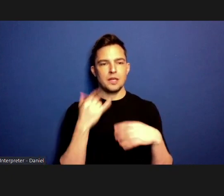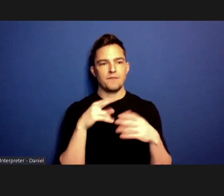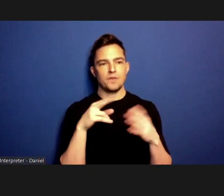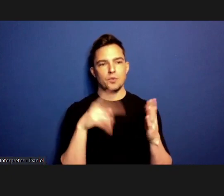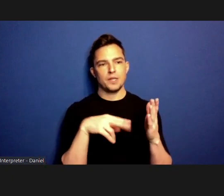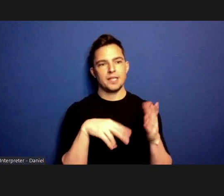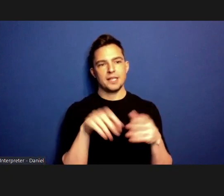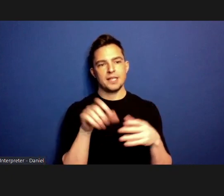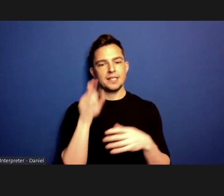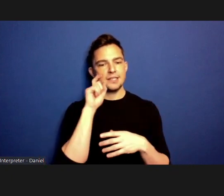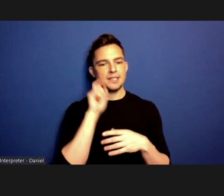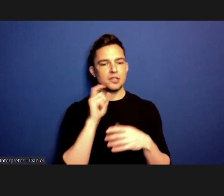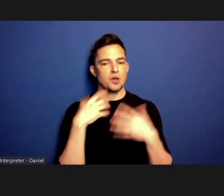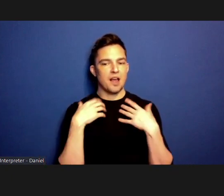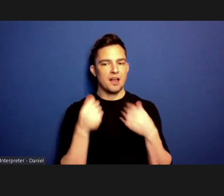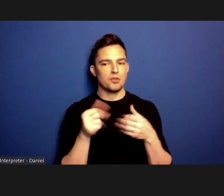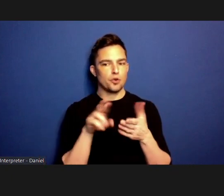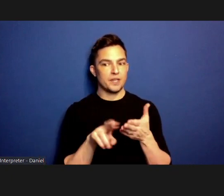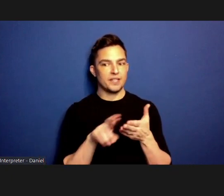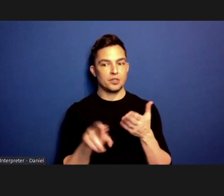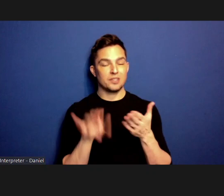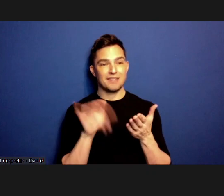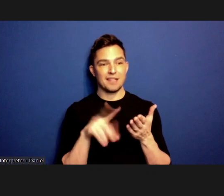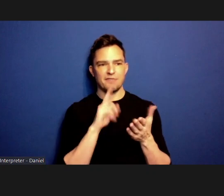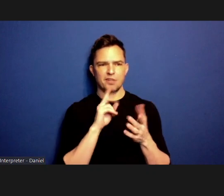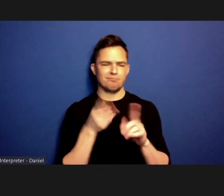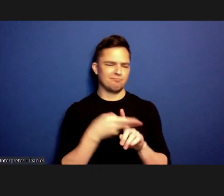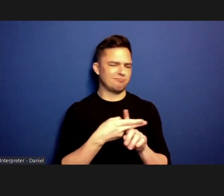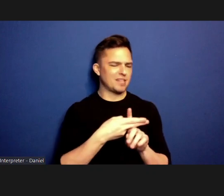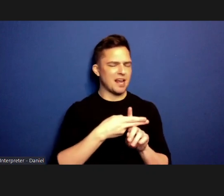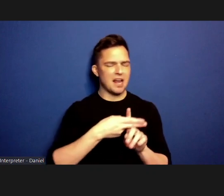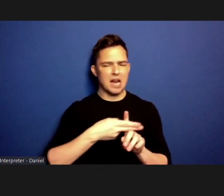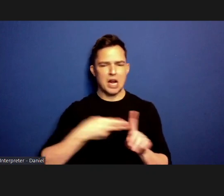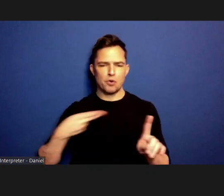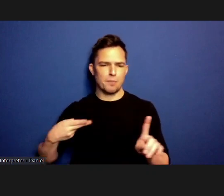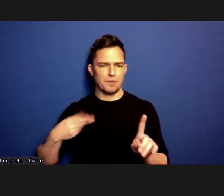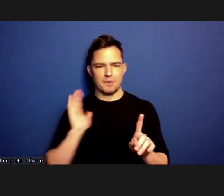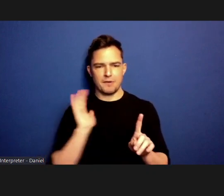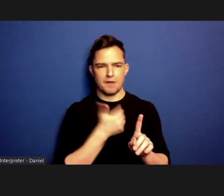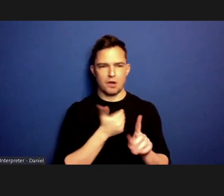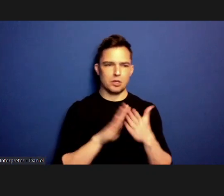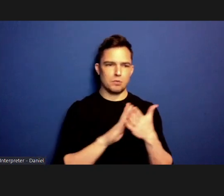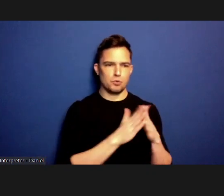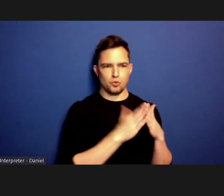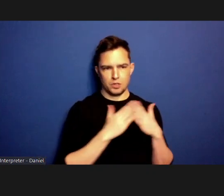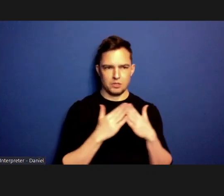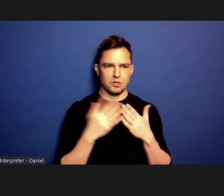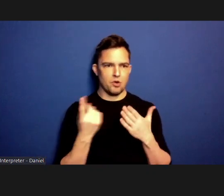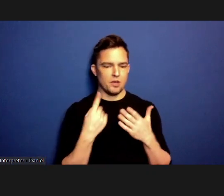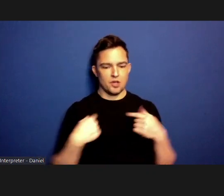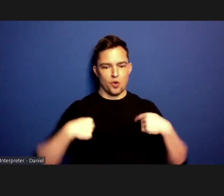it is incredibly stereotyping of our communities. We're always a problem that needs to be fixed,